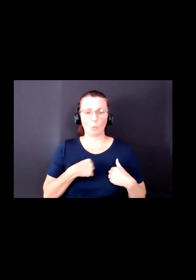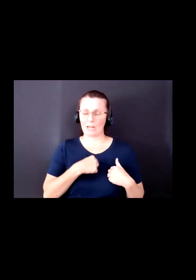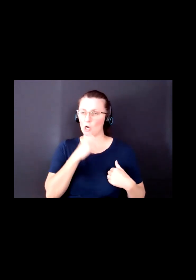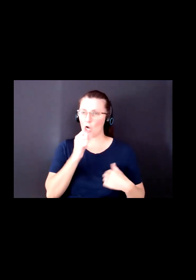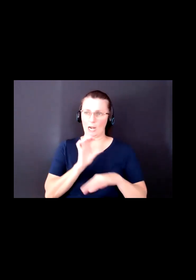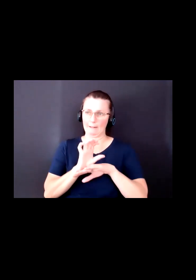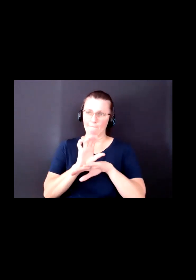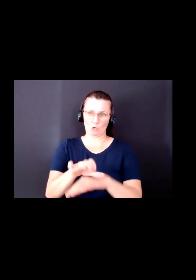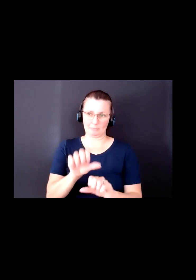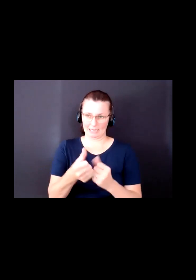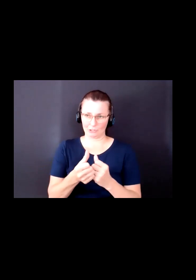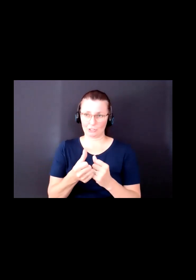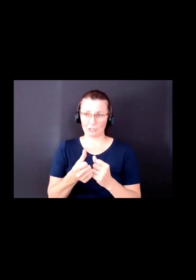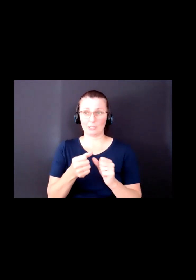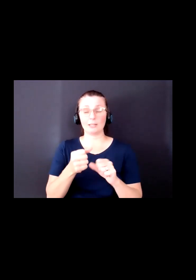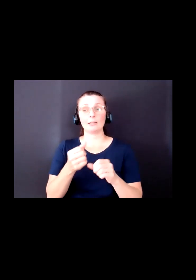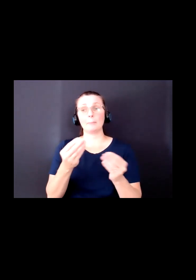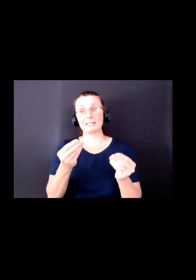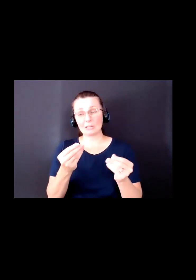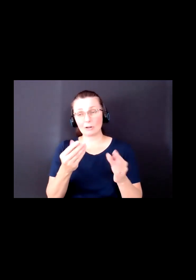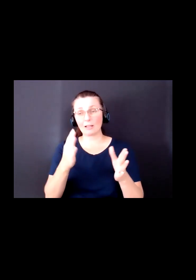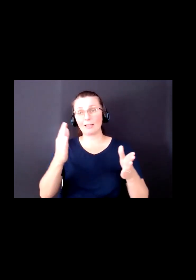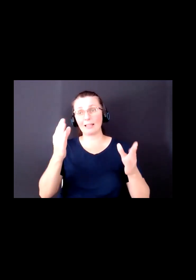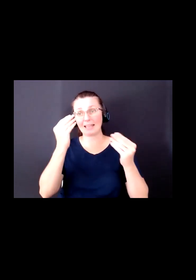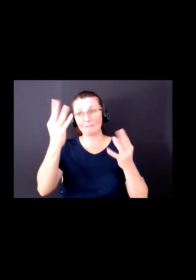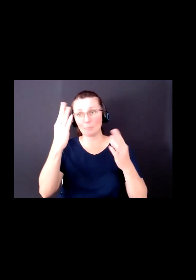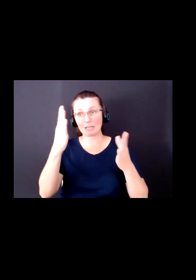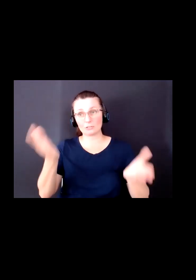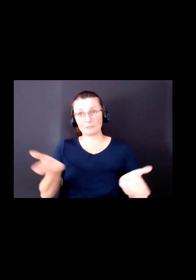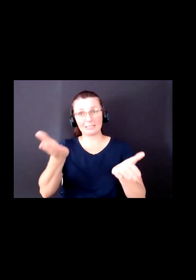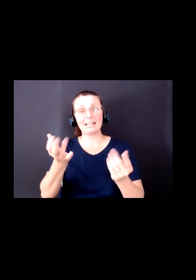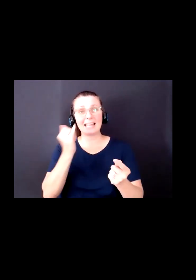you information. If an impasse is reached, we have people file